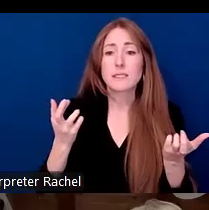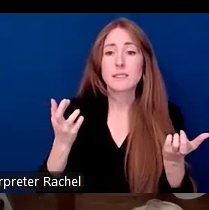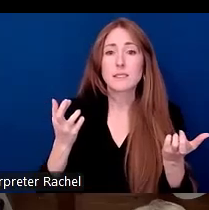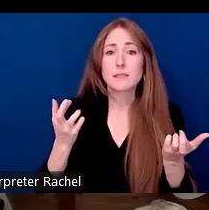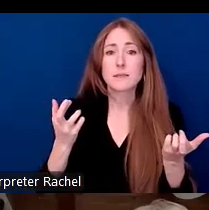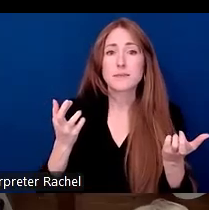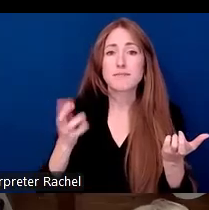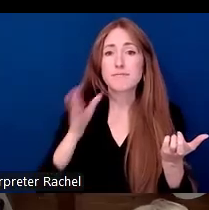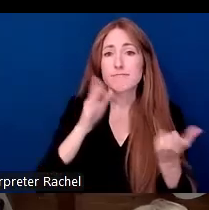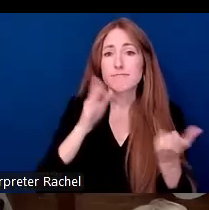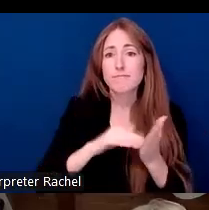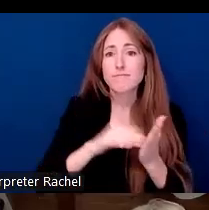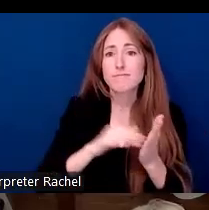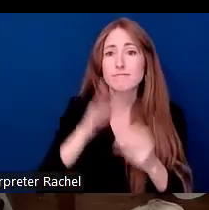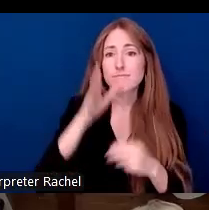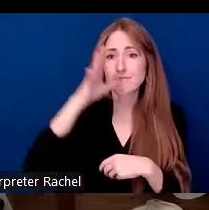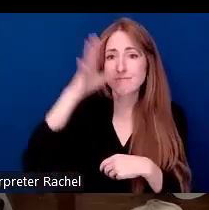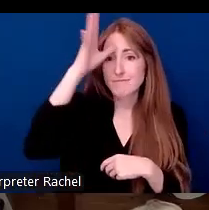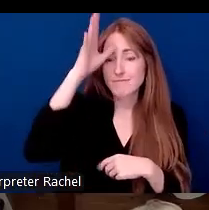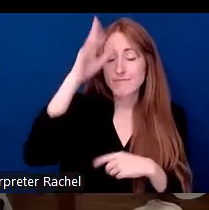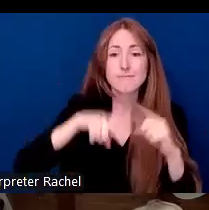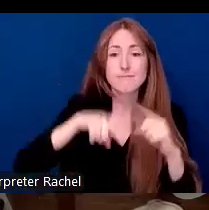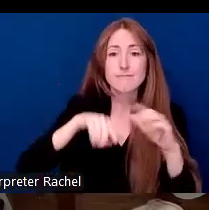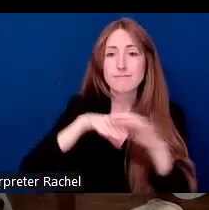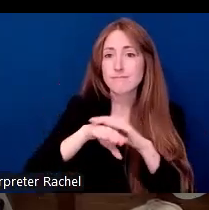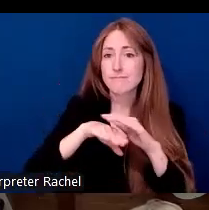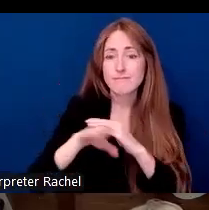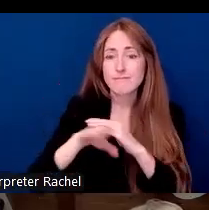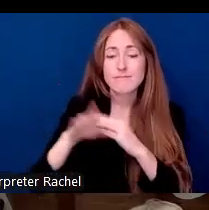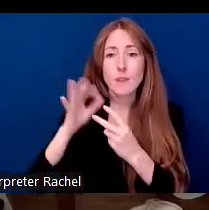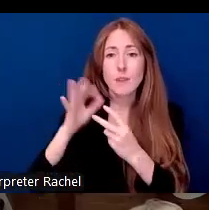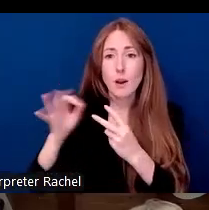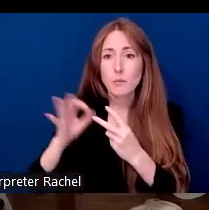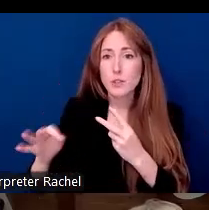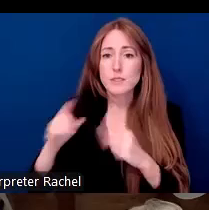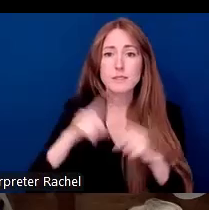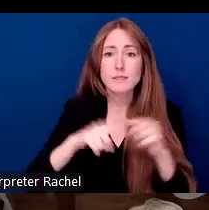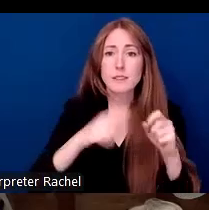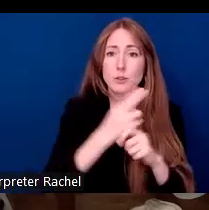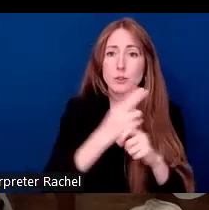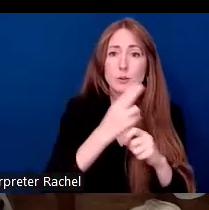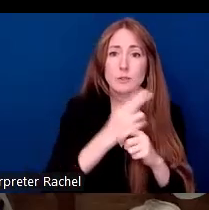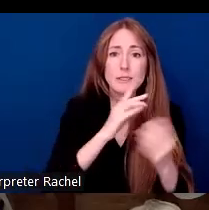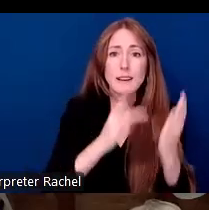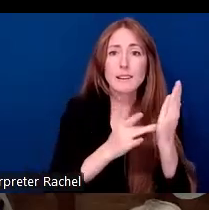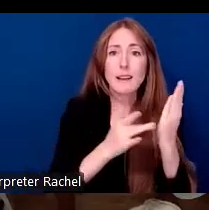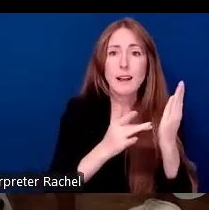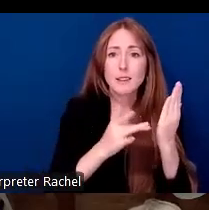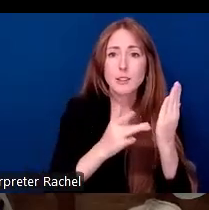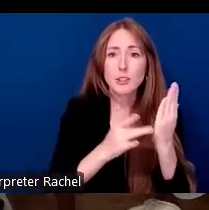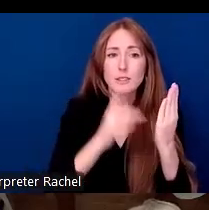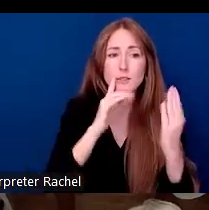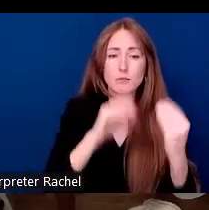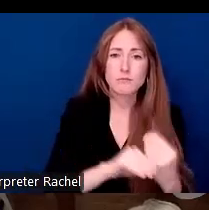or supports in using technology to connect with service providers virtually. There was also a wide